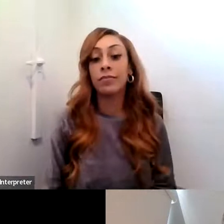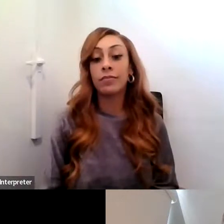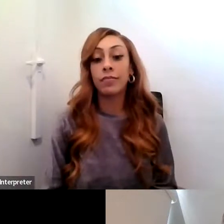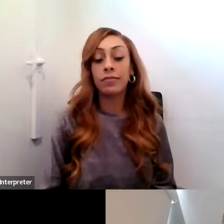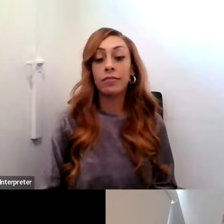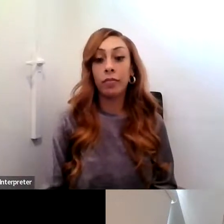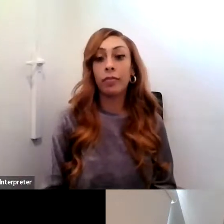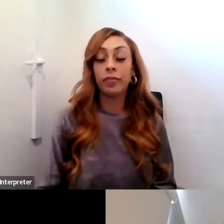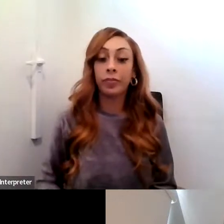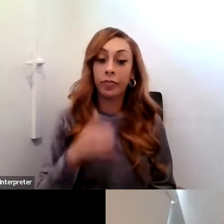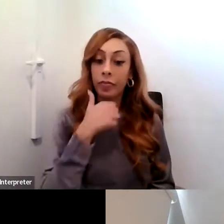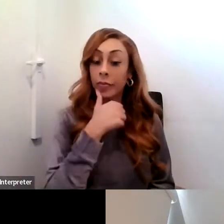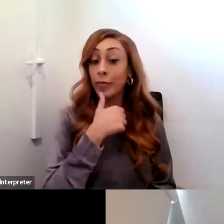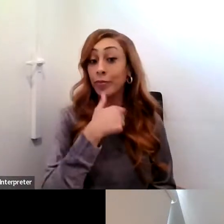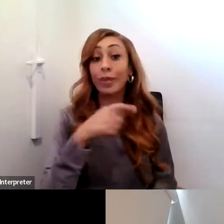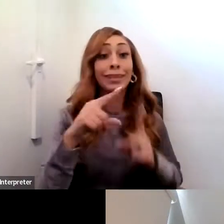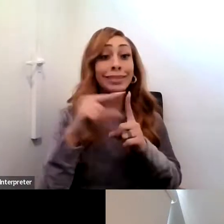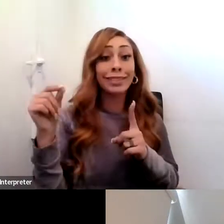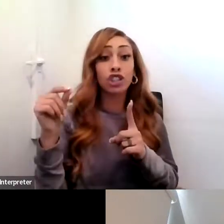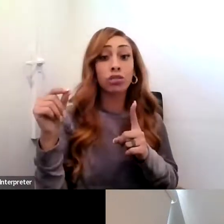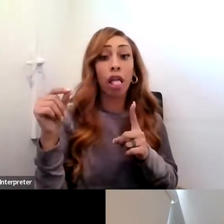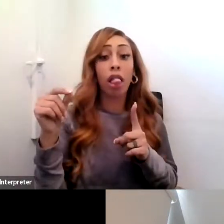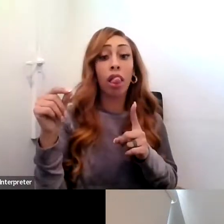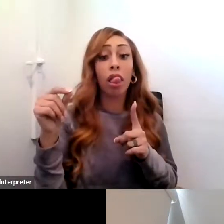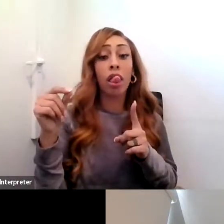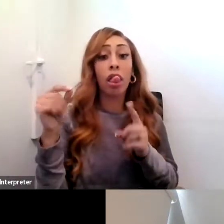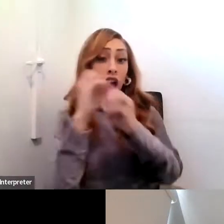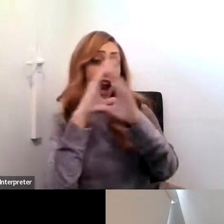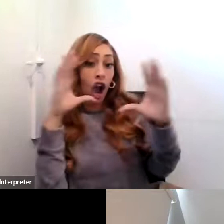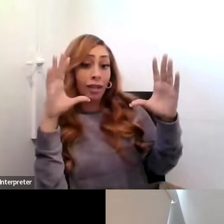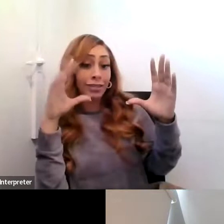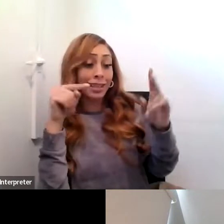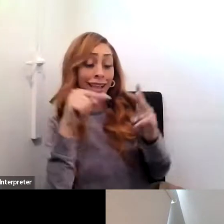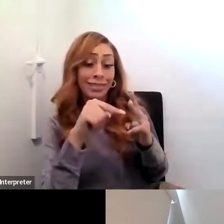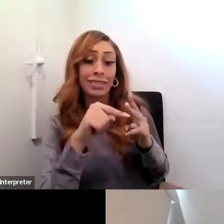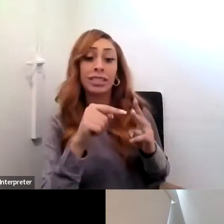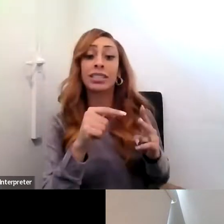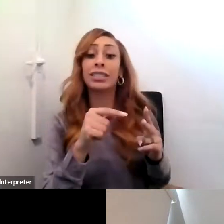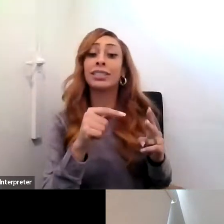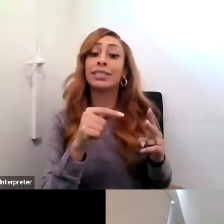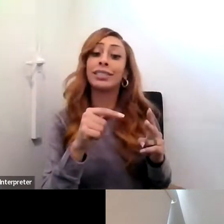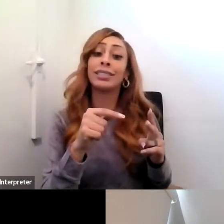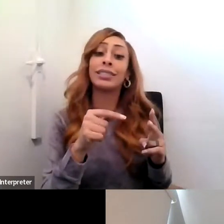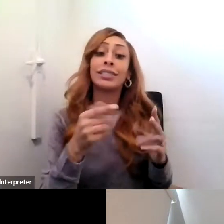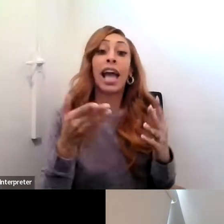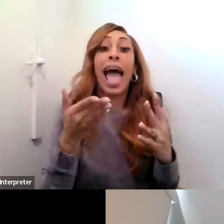I really believe that in the digital context, accessibility and usability are inextricably linked,